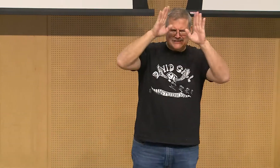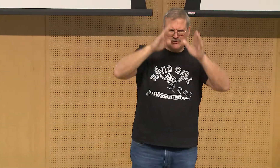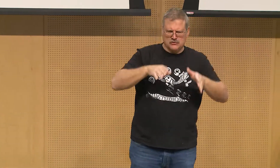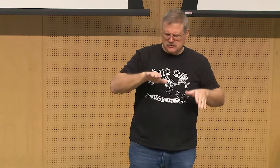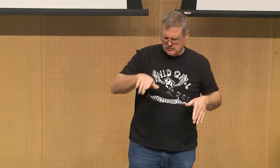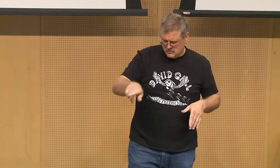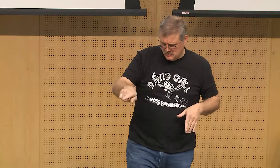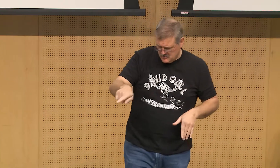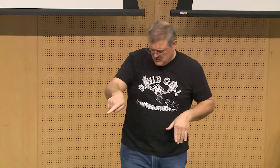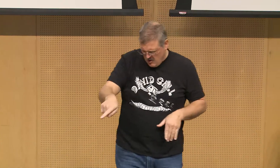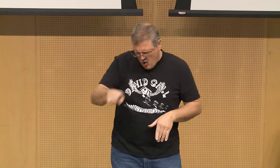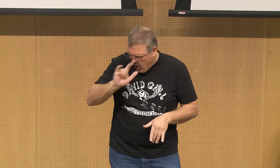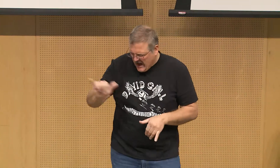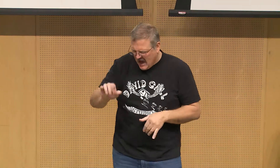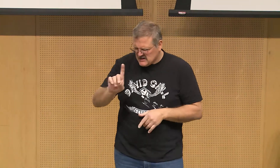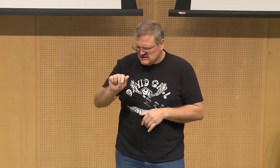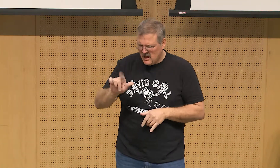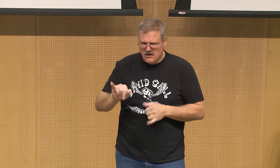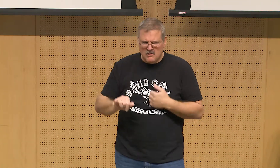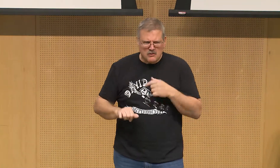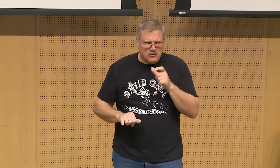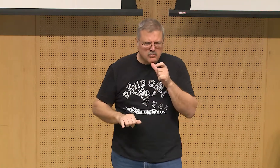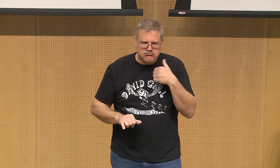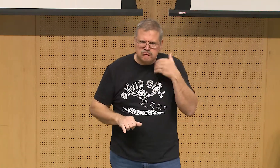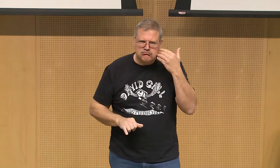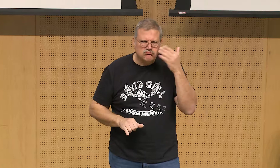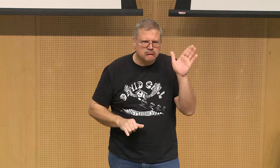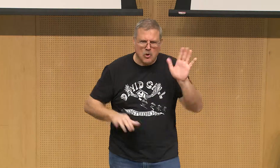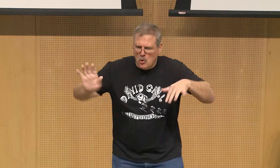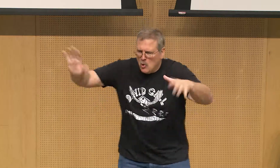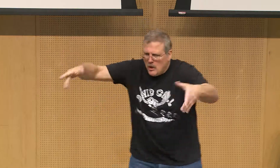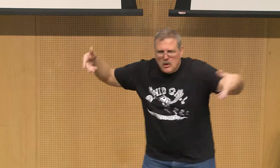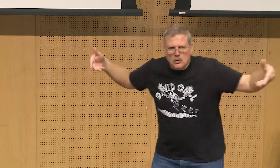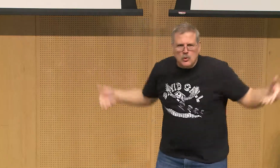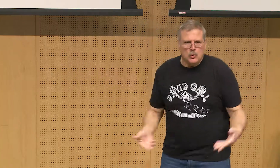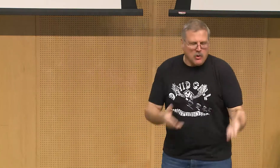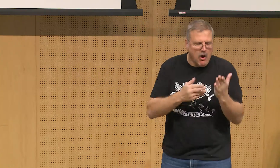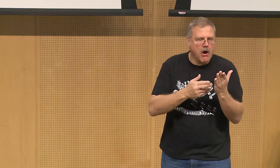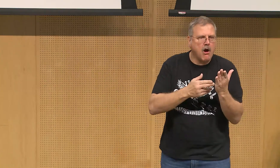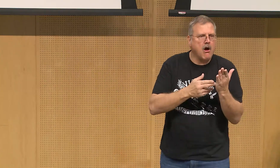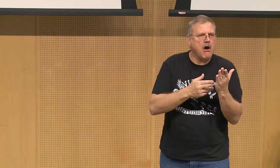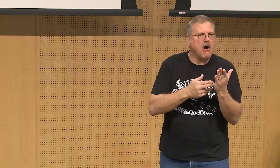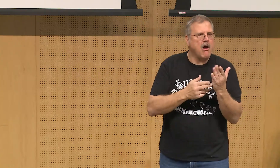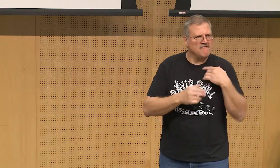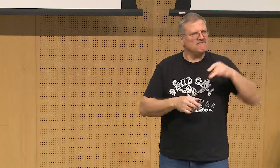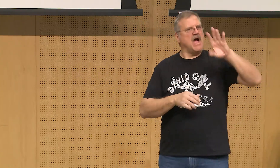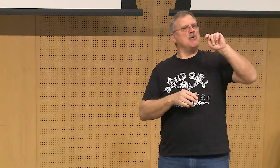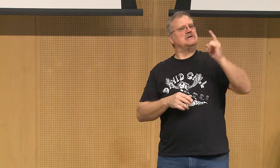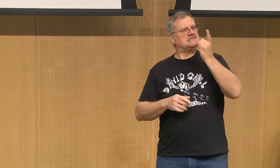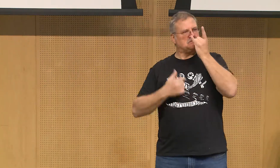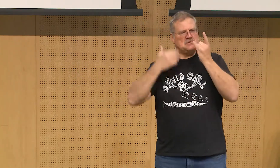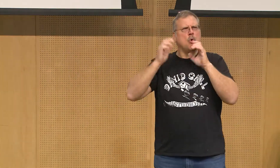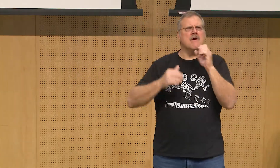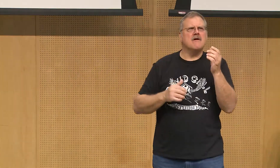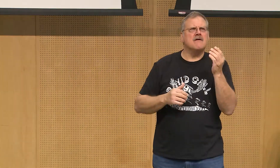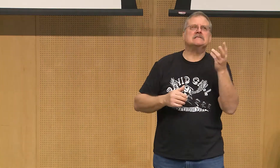as I was teacher, I would-- A teacher said to me, "Look at this piece of art and tell me what it is,"